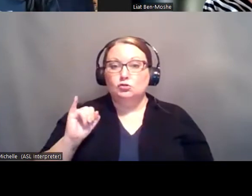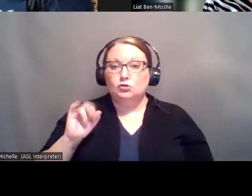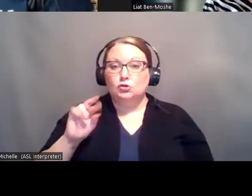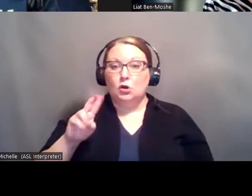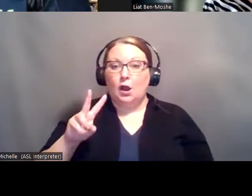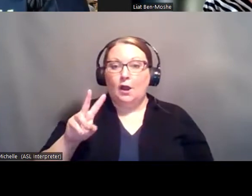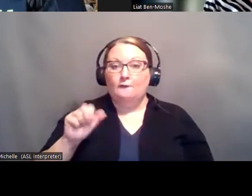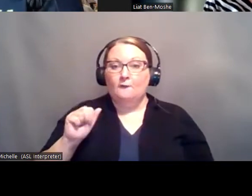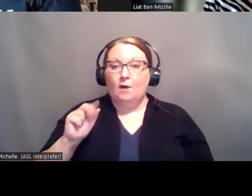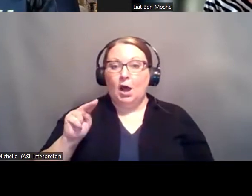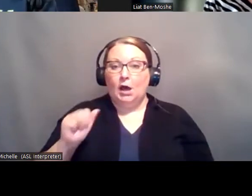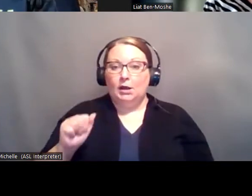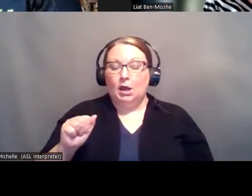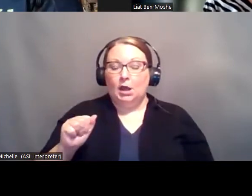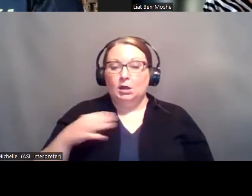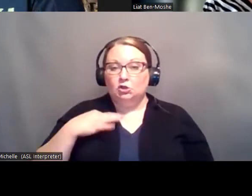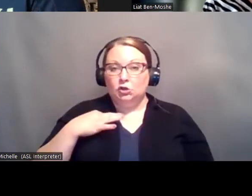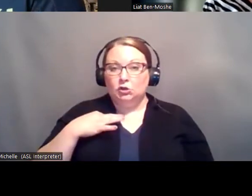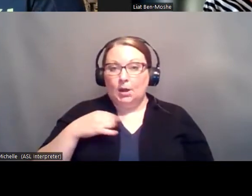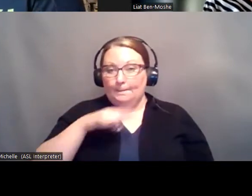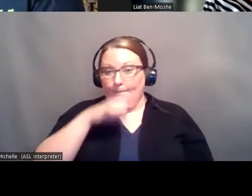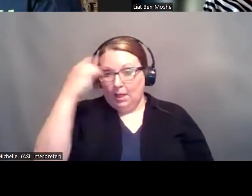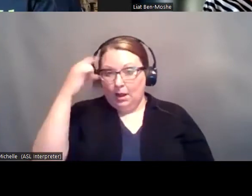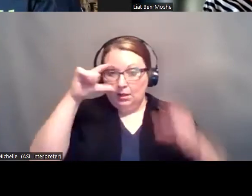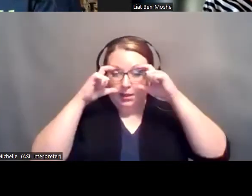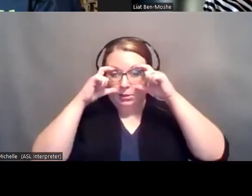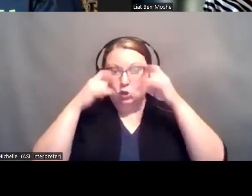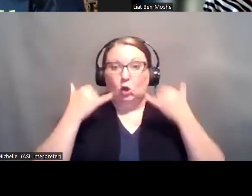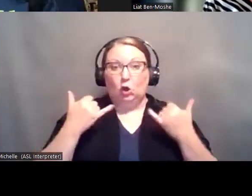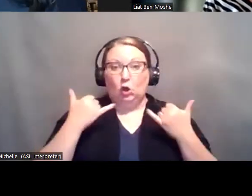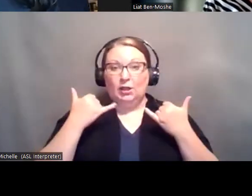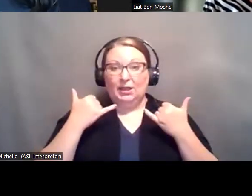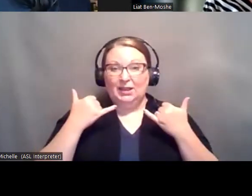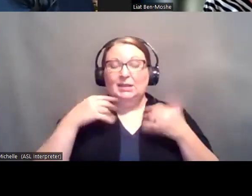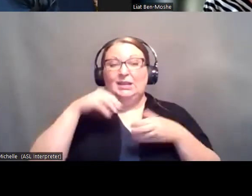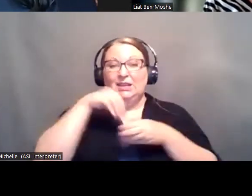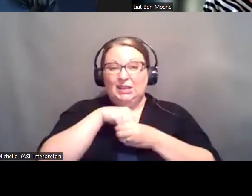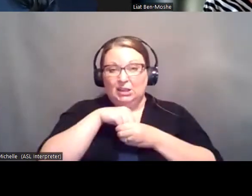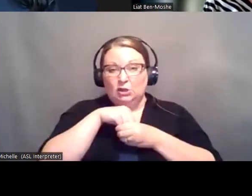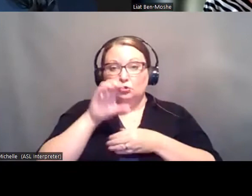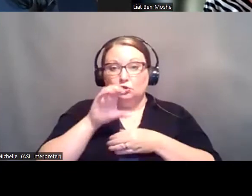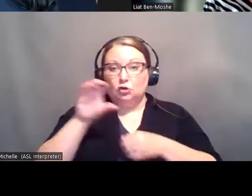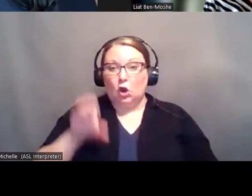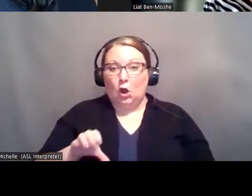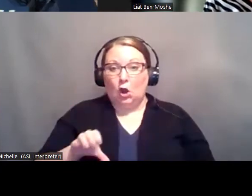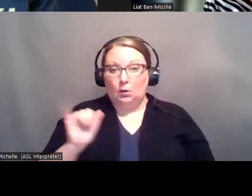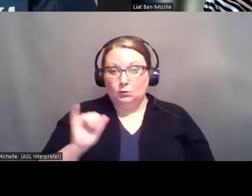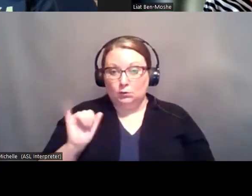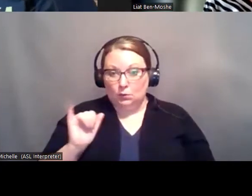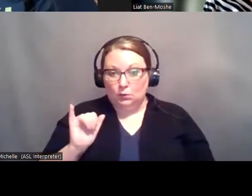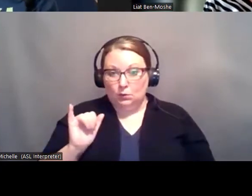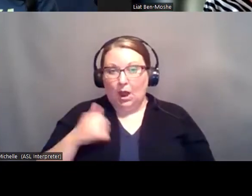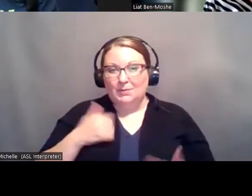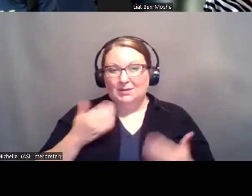and I have black glasses. I'm currently located in Chicago also 'cause I was here for a trip